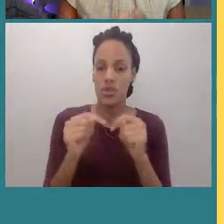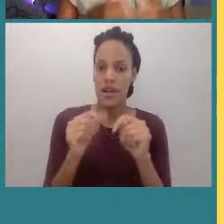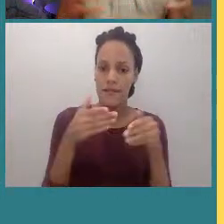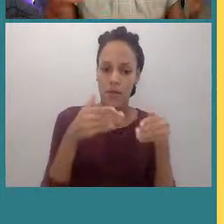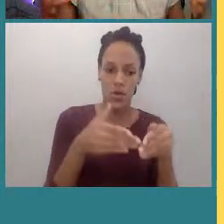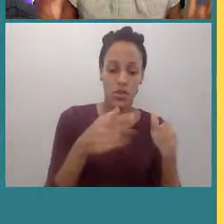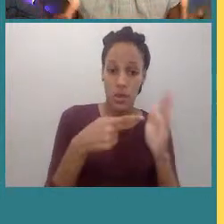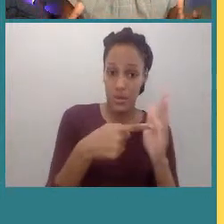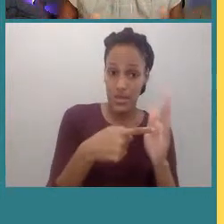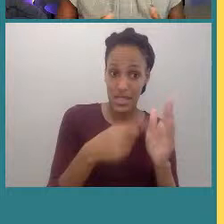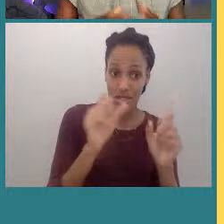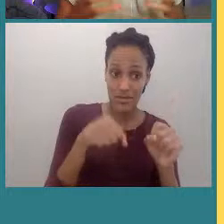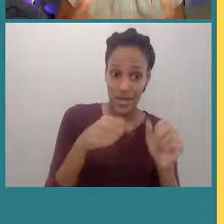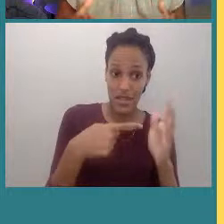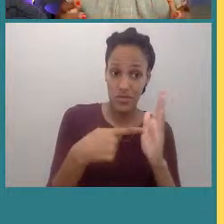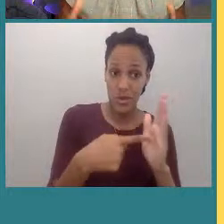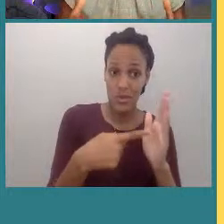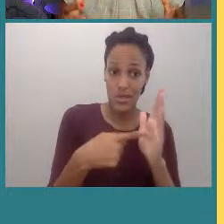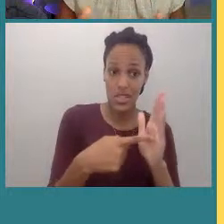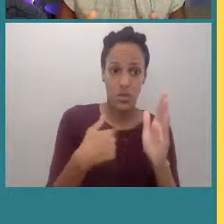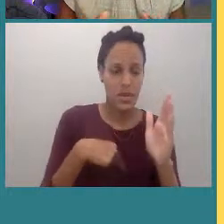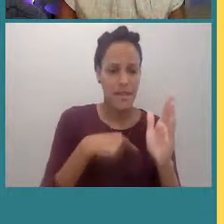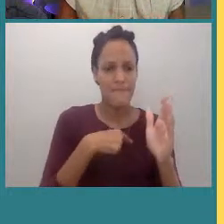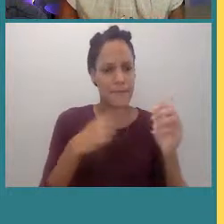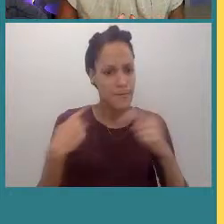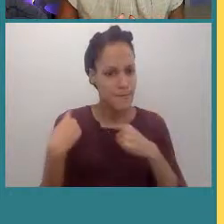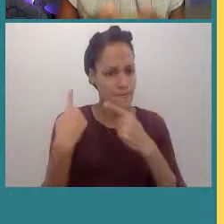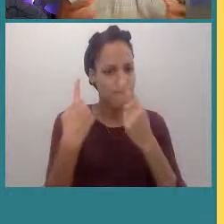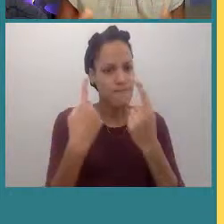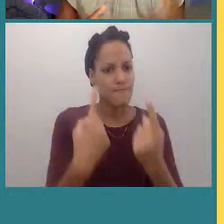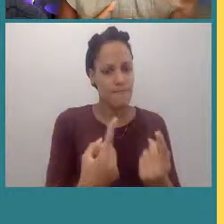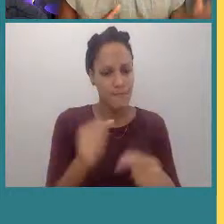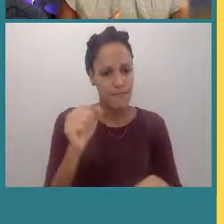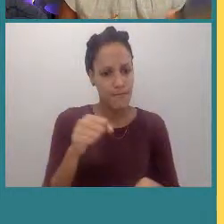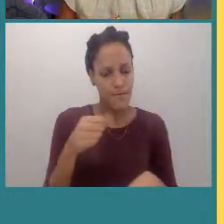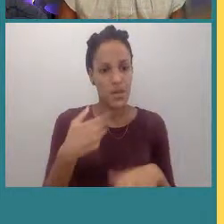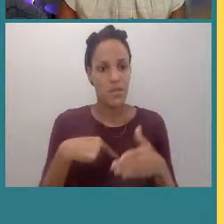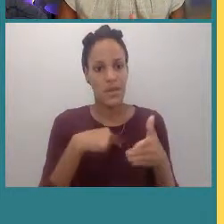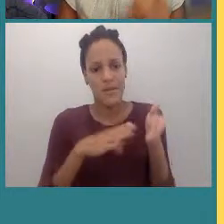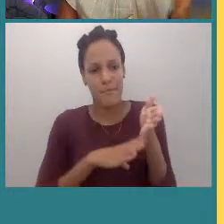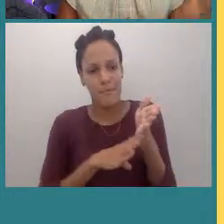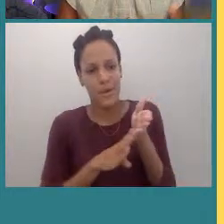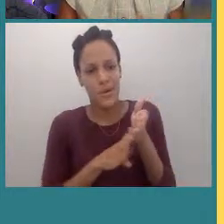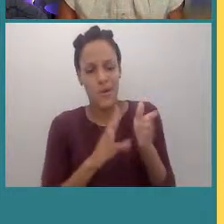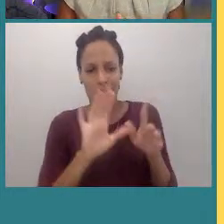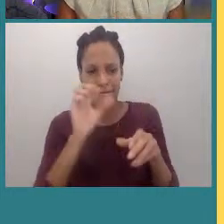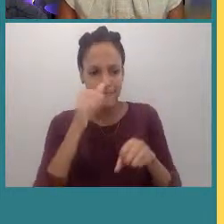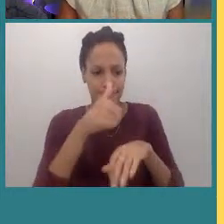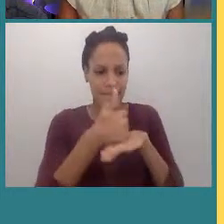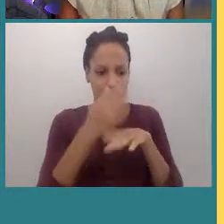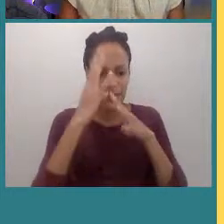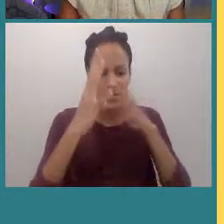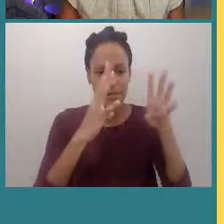we have been doing for some time as minorities creating media and challenging the status